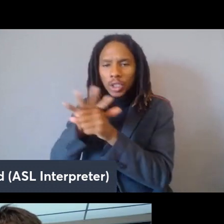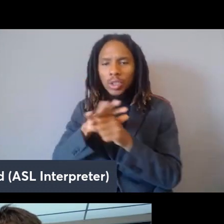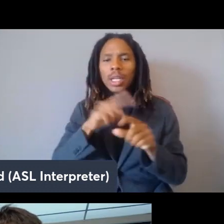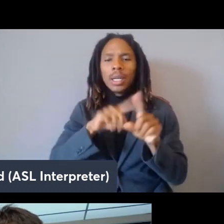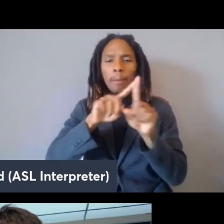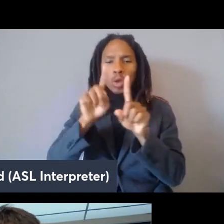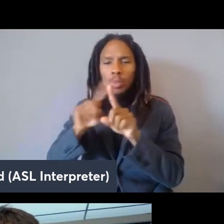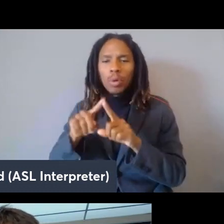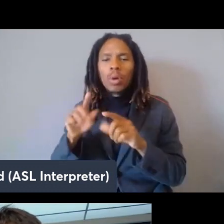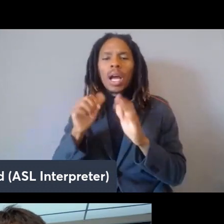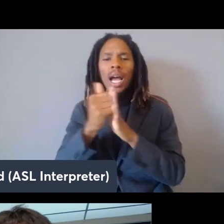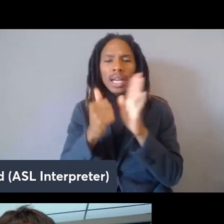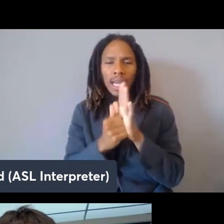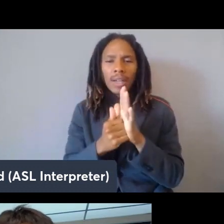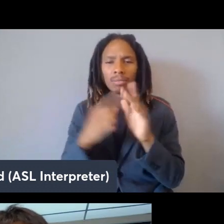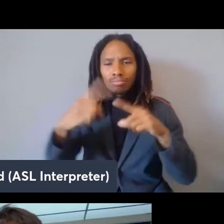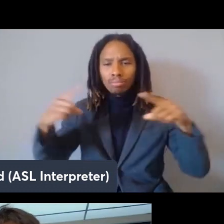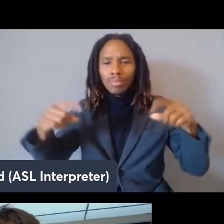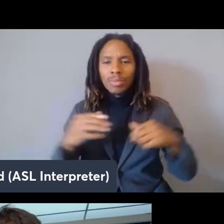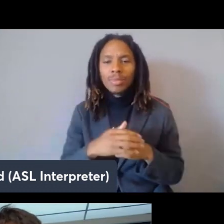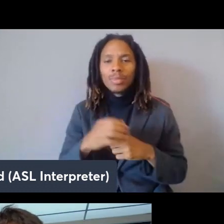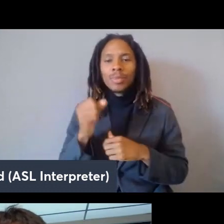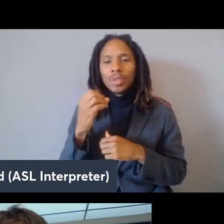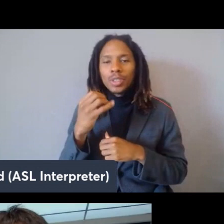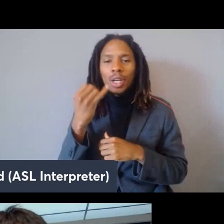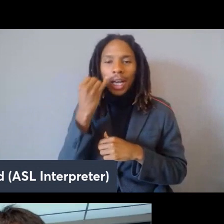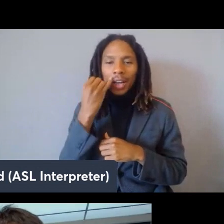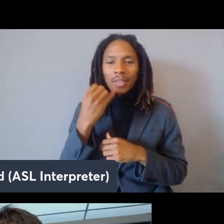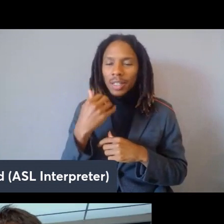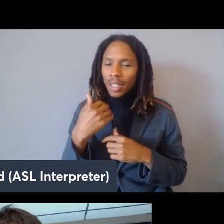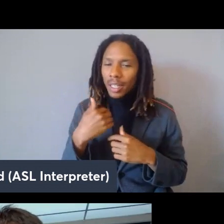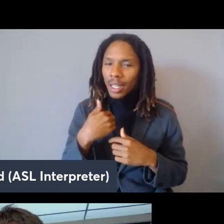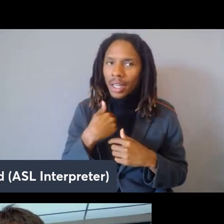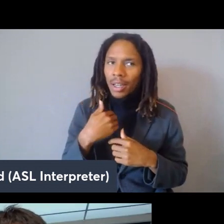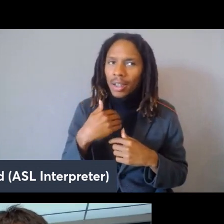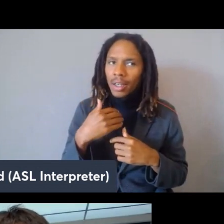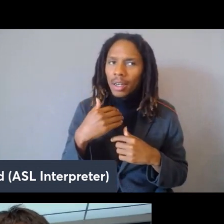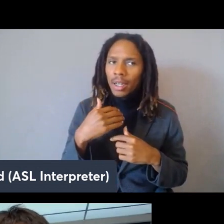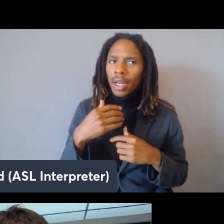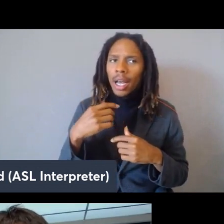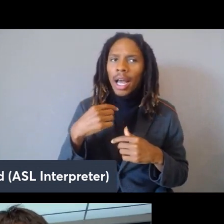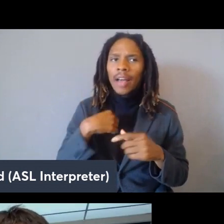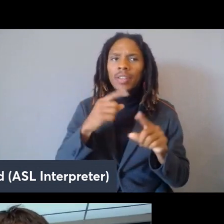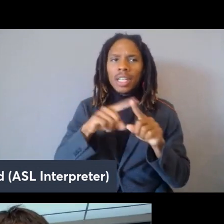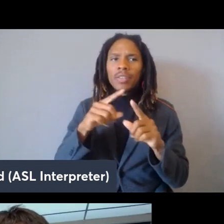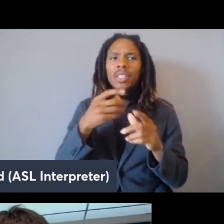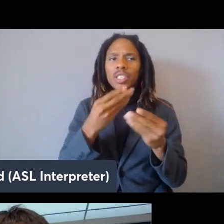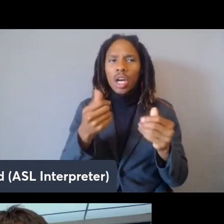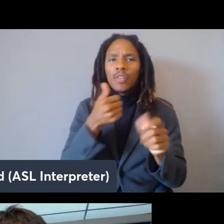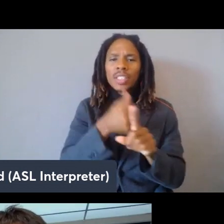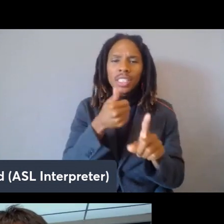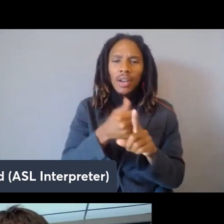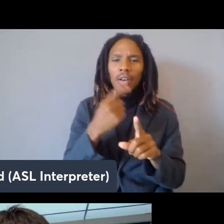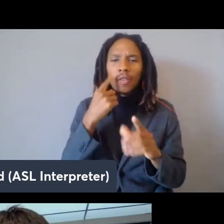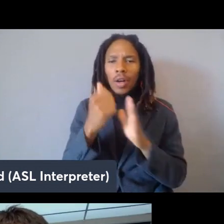So imagine that if your own hundreds and even thousands of accounts, you need some service to manage all those accounts,